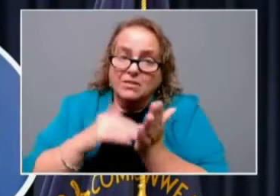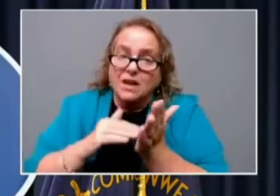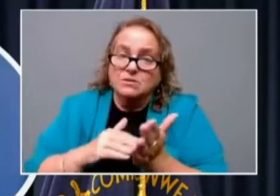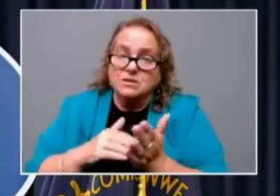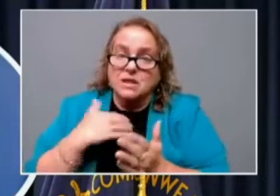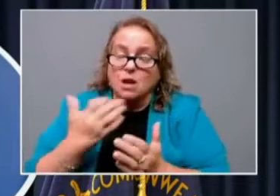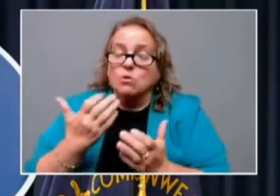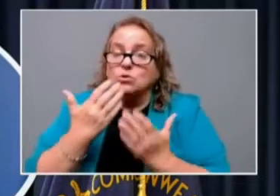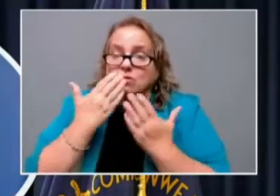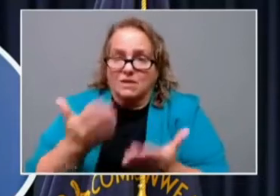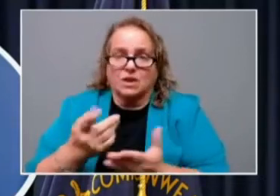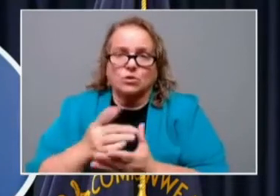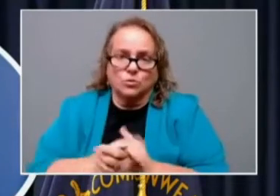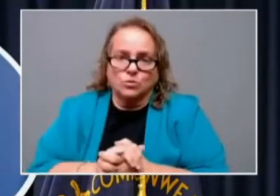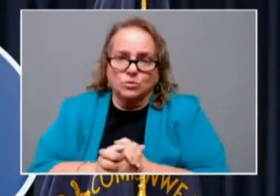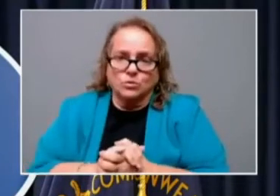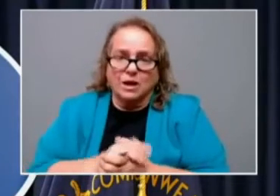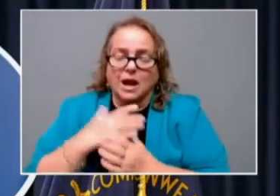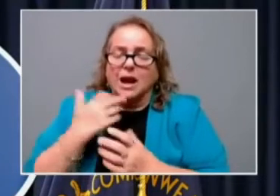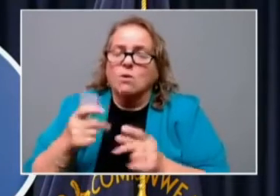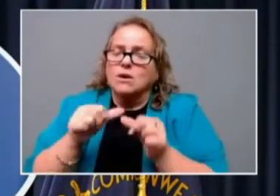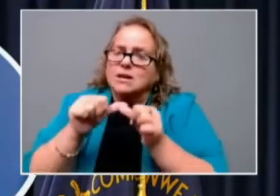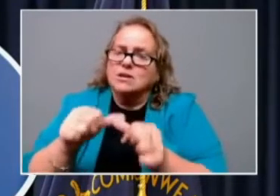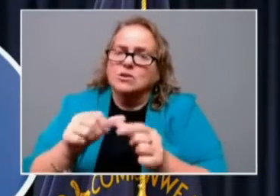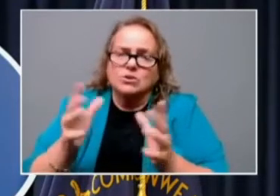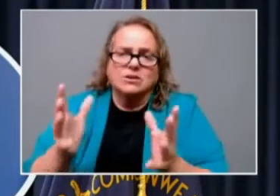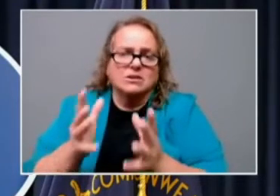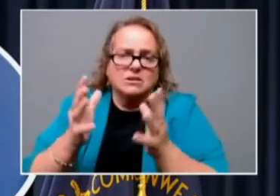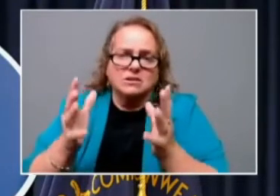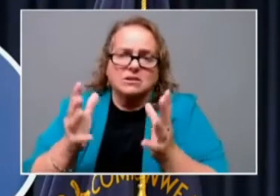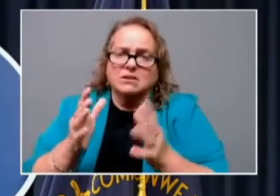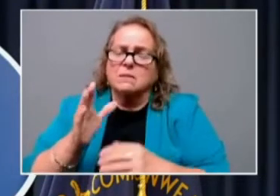want to continue to urge us all to be the best versions of ourselves. We can